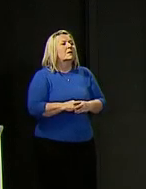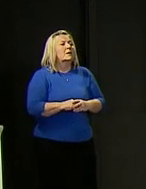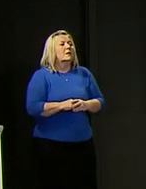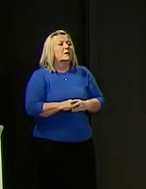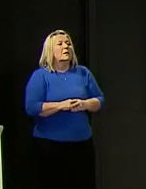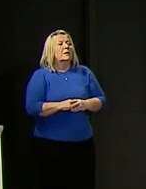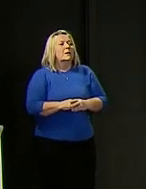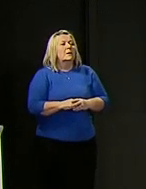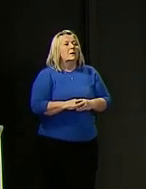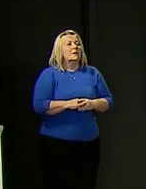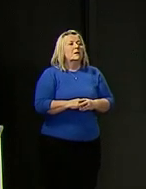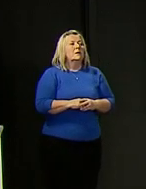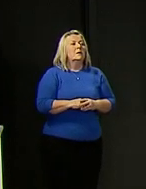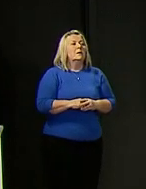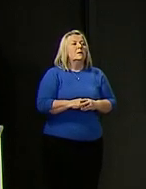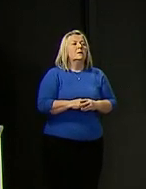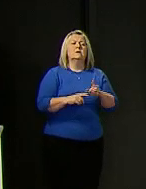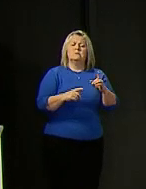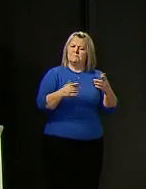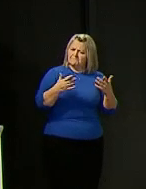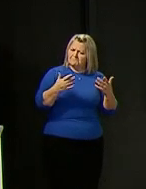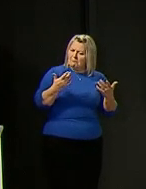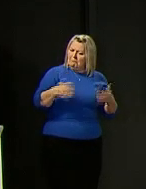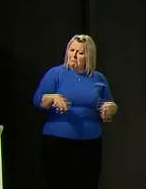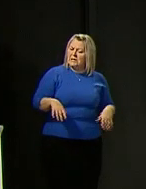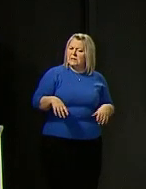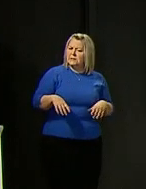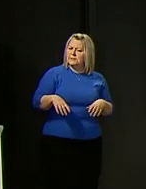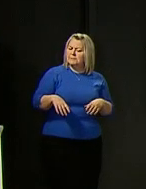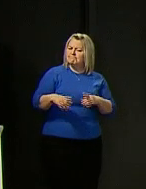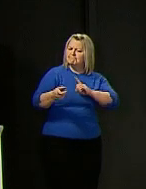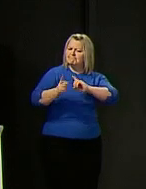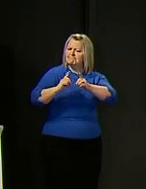Minister ITV board has been speaking to daily farmers in the South West of